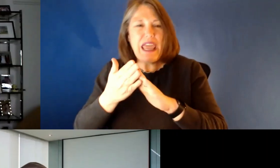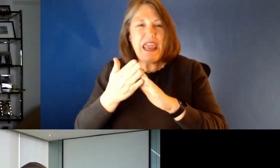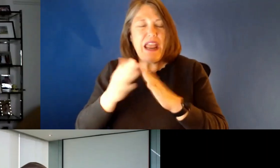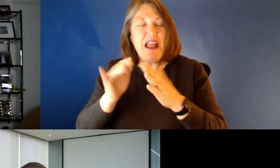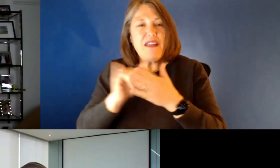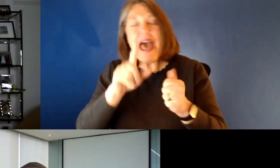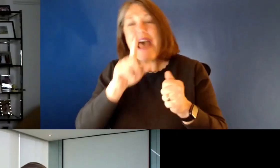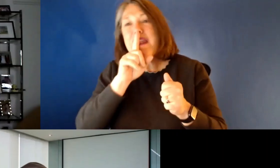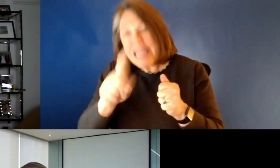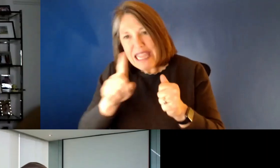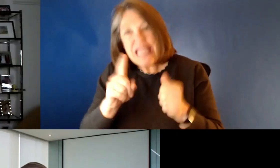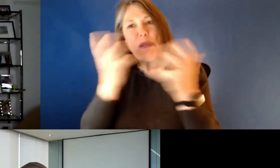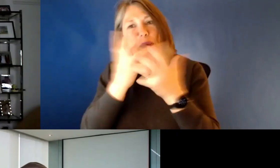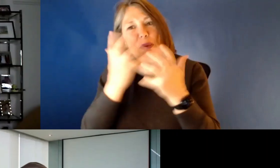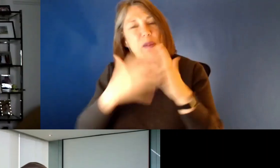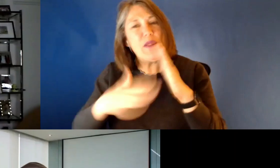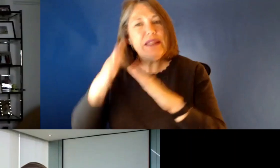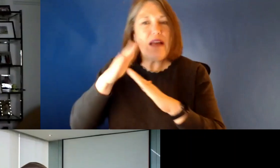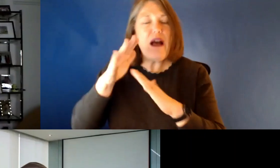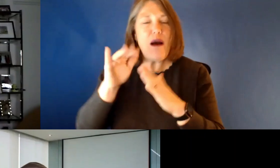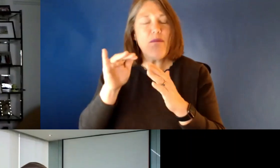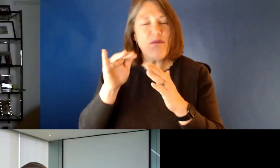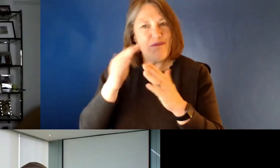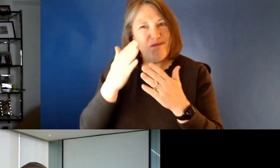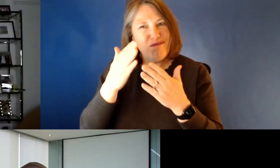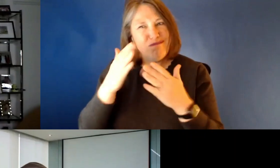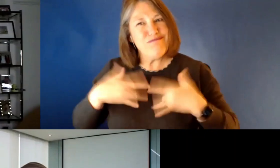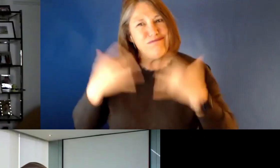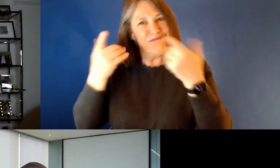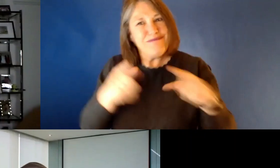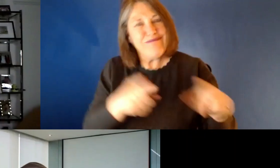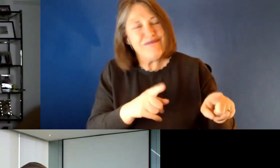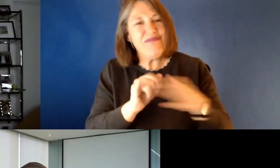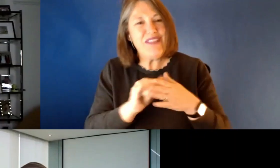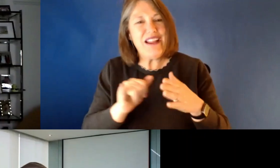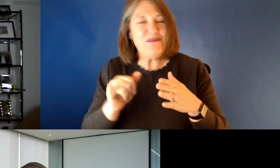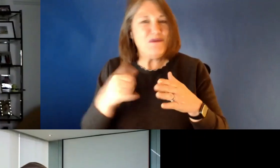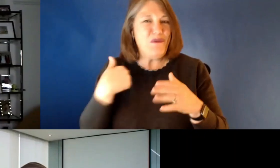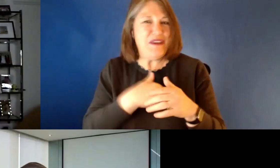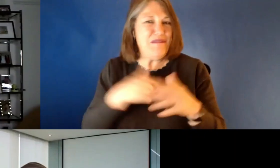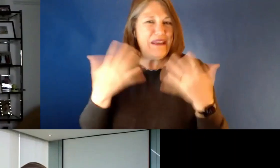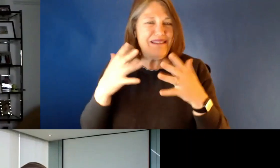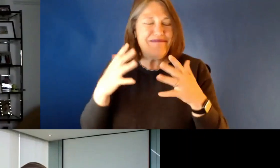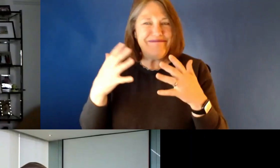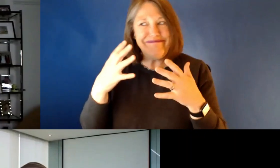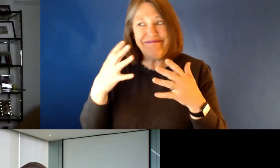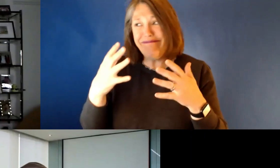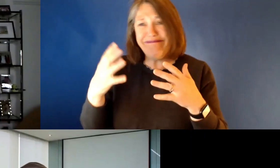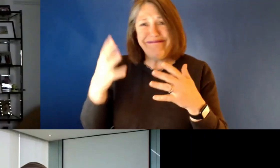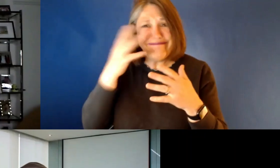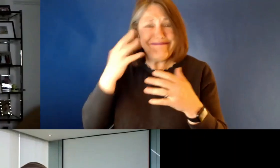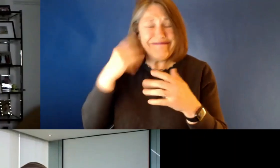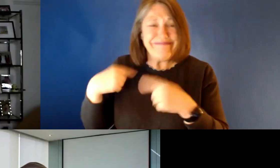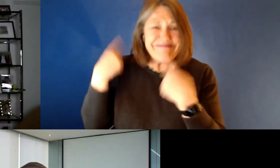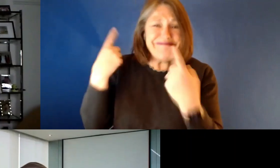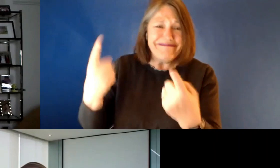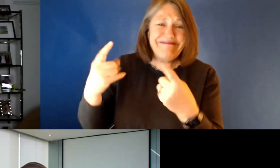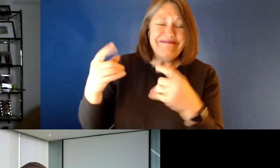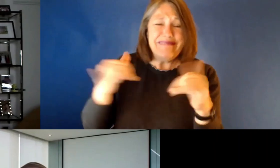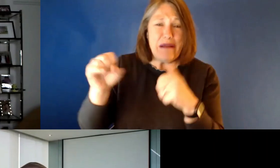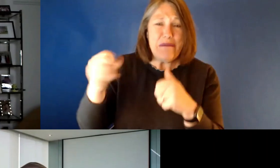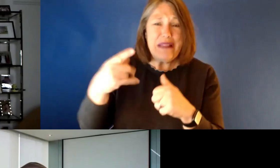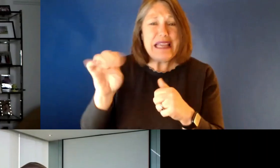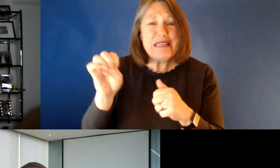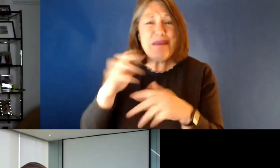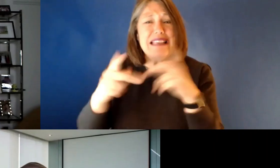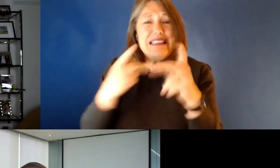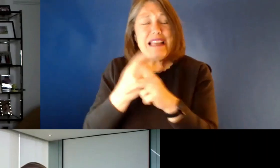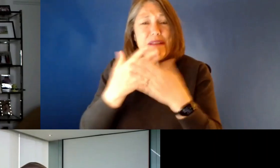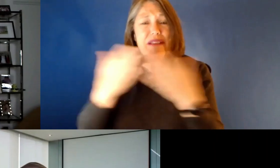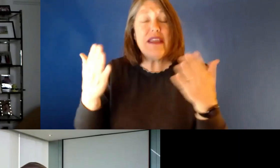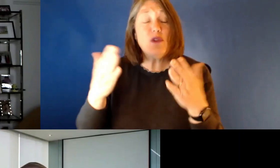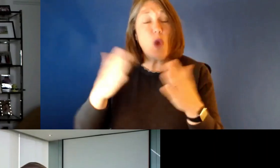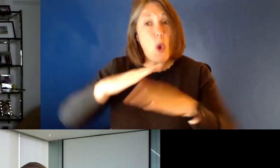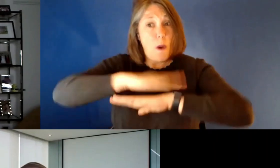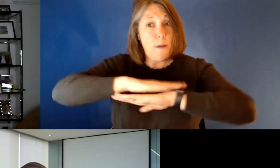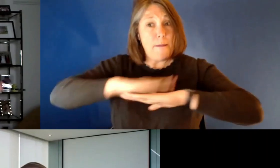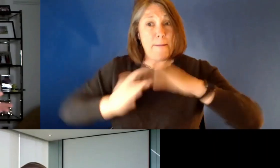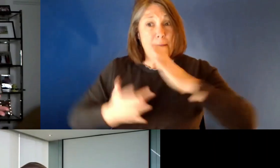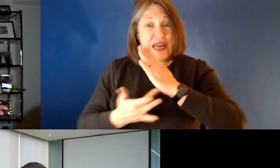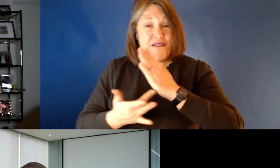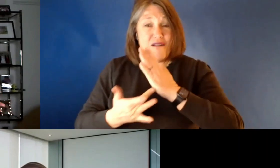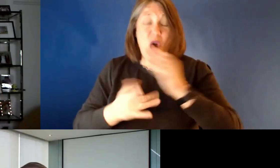06:10:27 for having playspace kinds of meetings. The platform is essentially a destination.